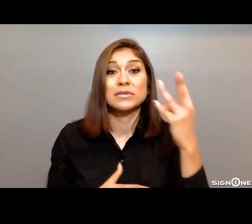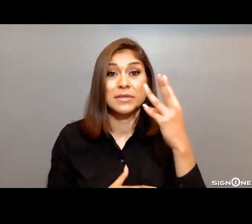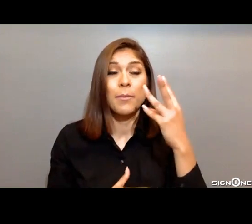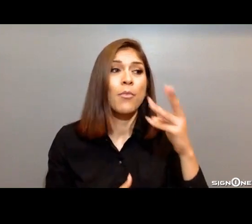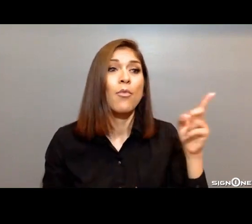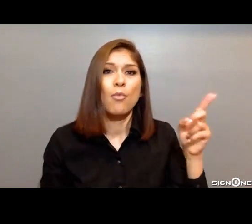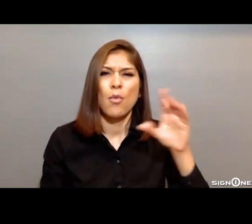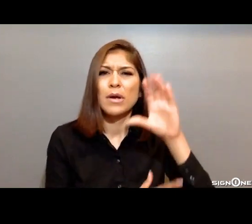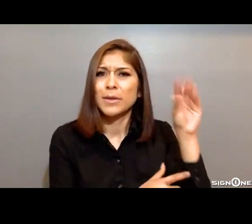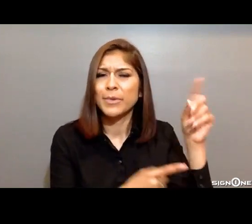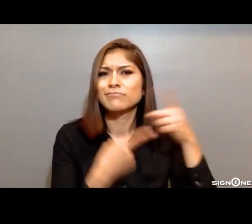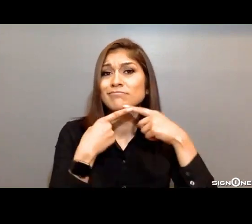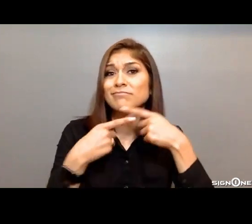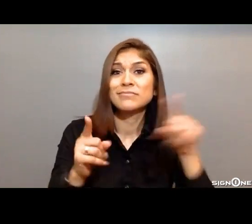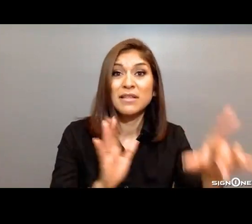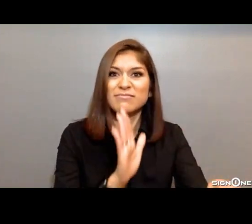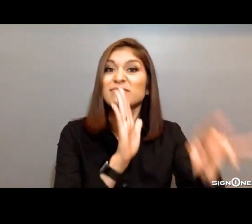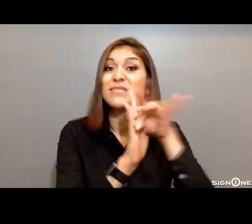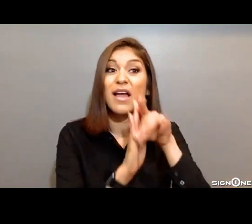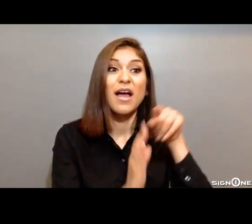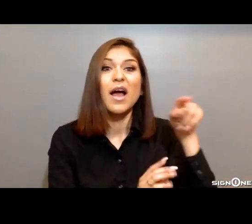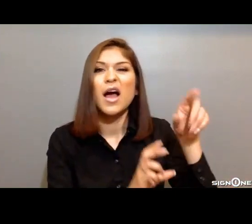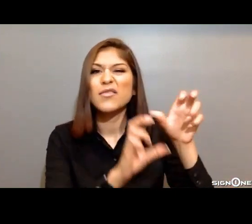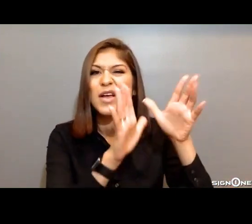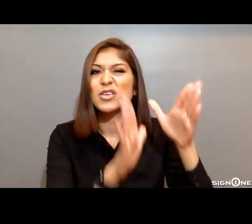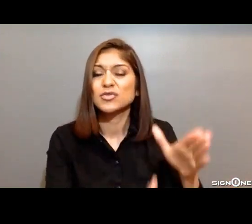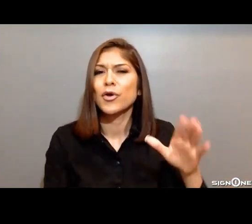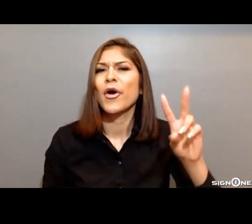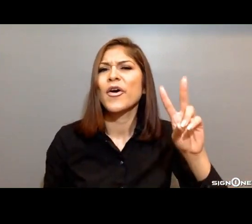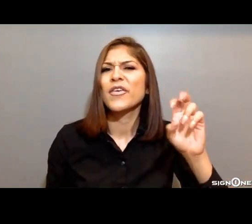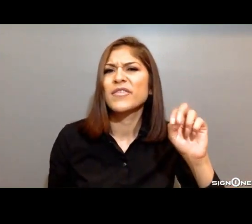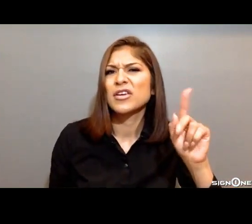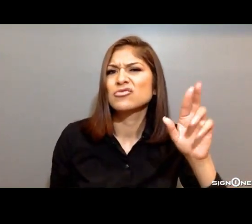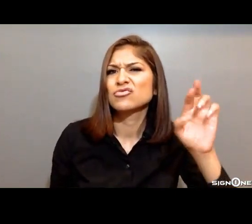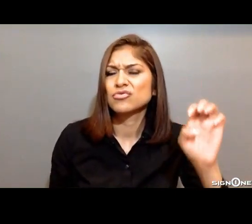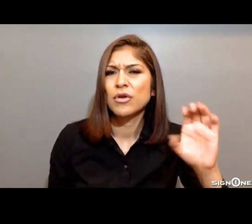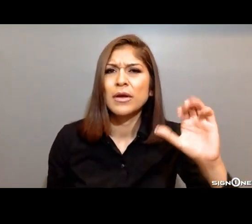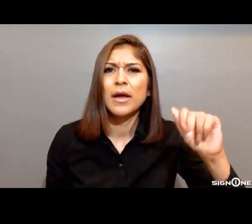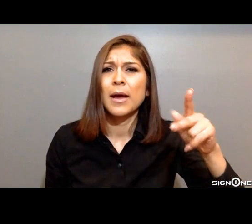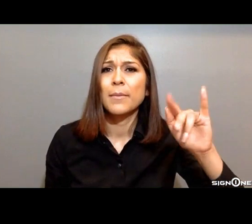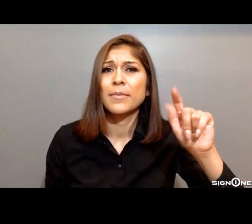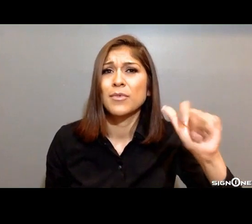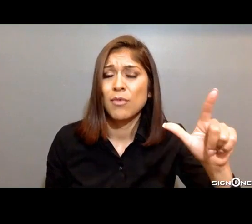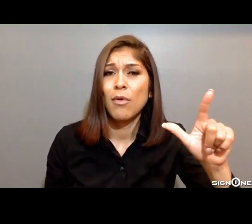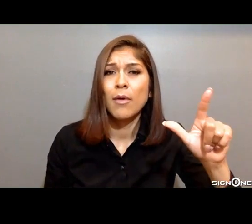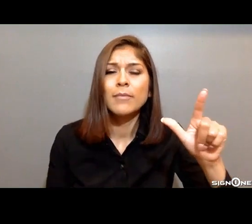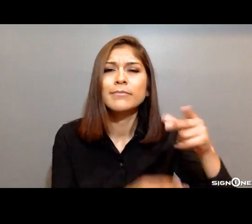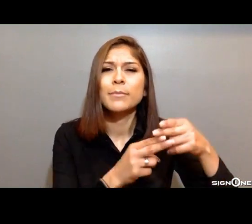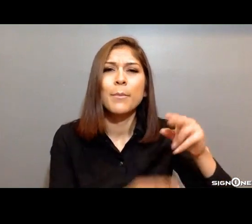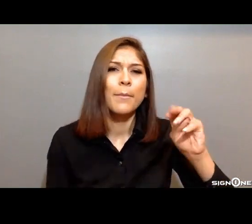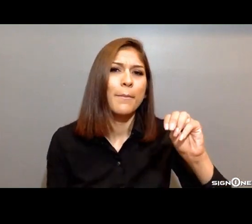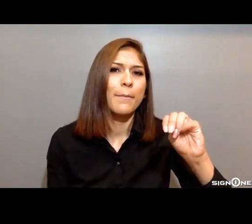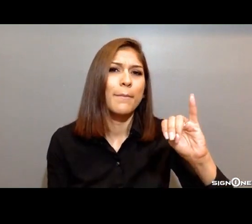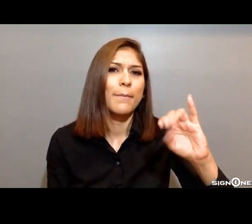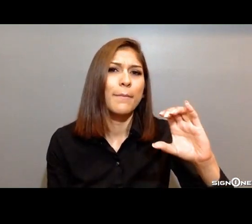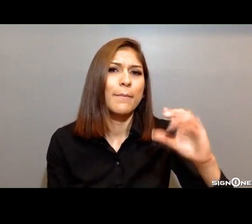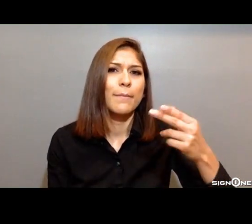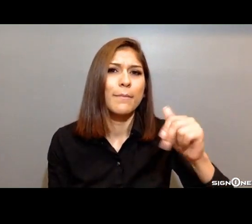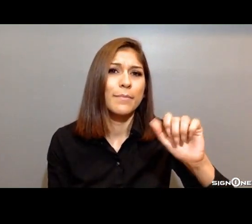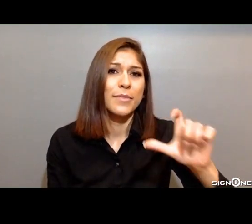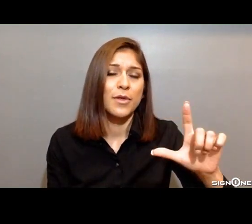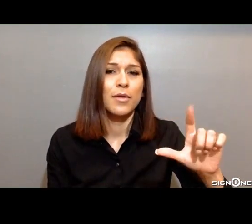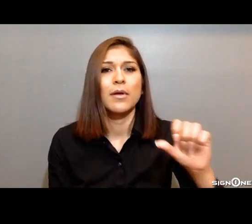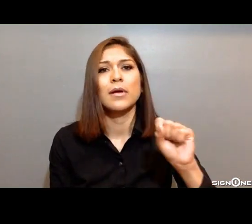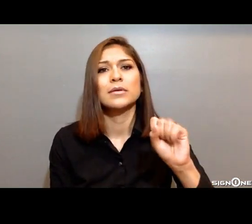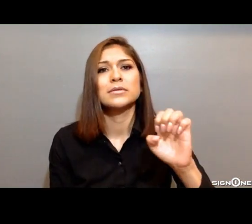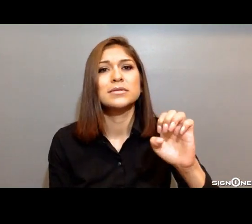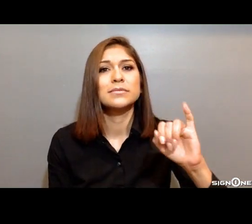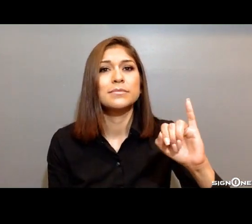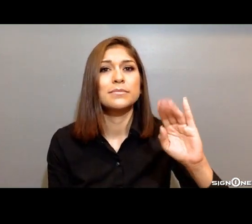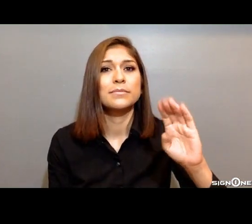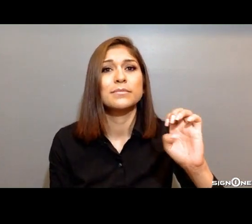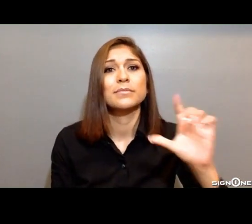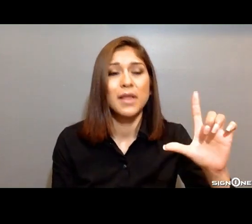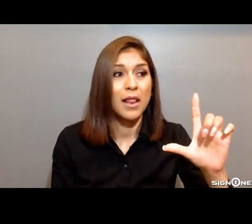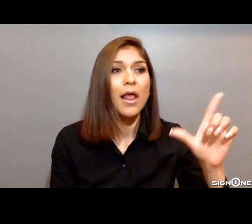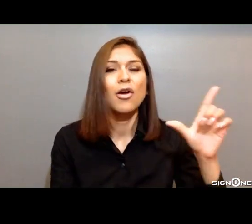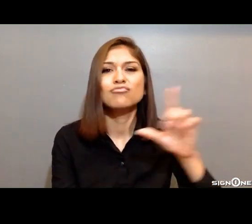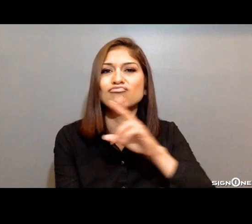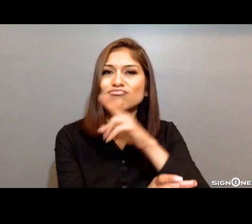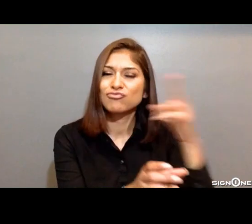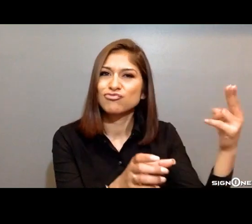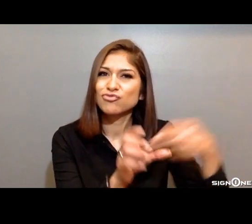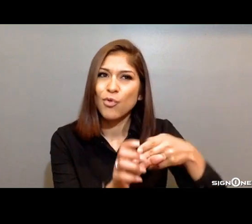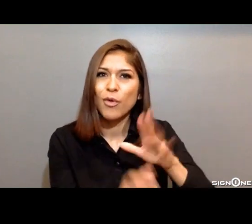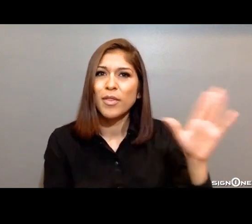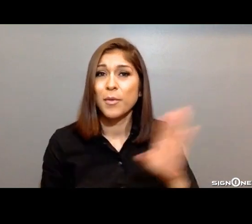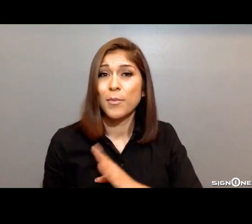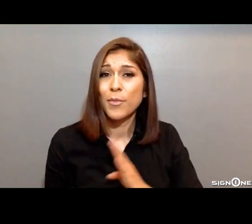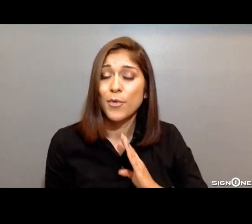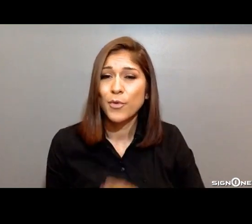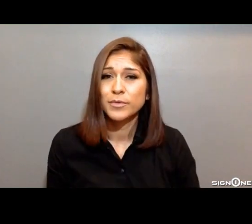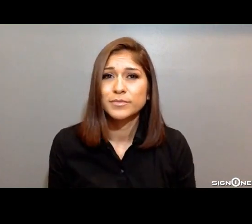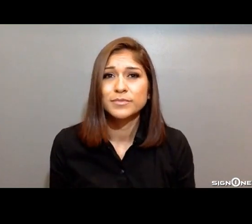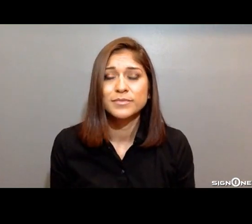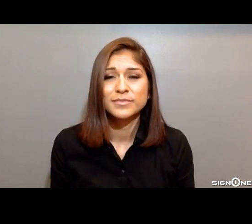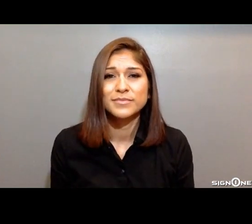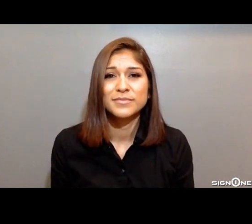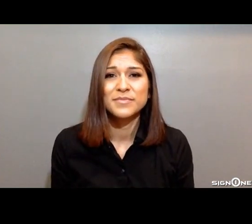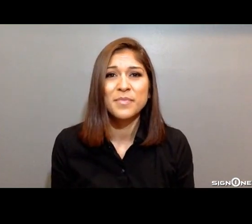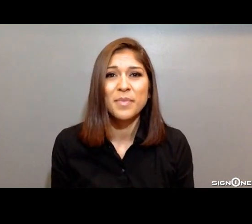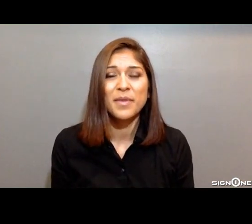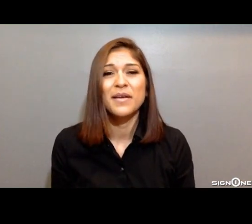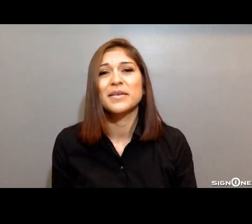Wednesday Reddit named venture capital investor Michael Seibel to its board.